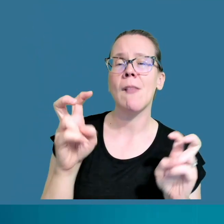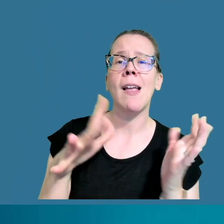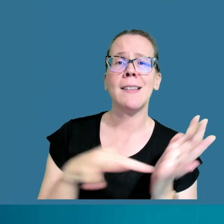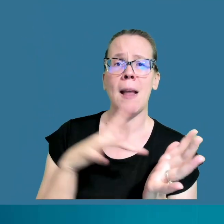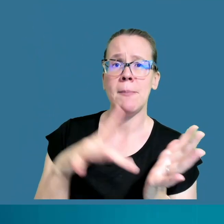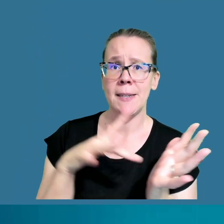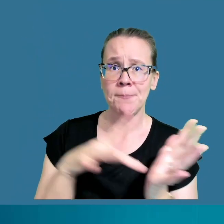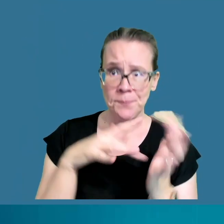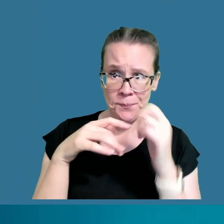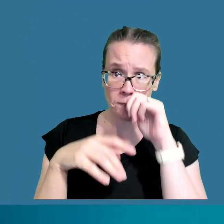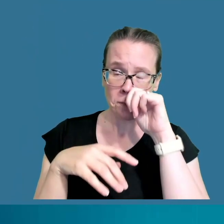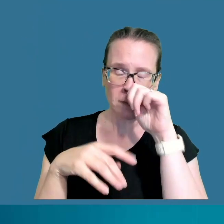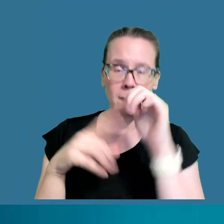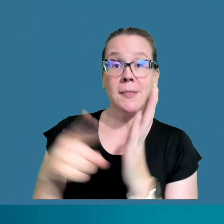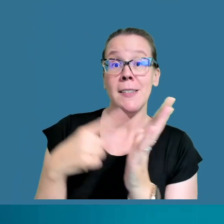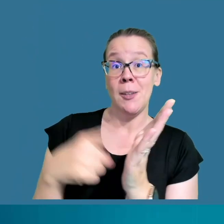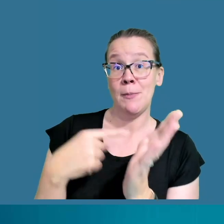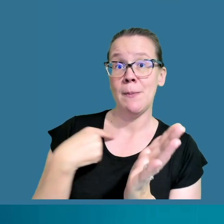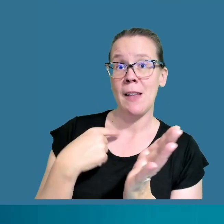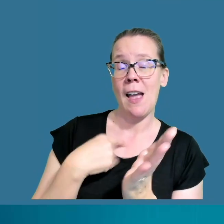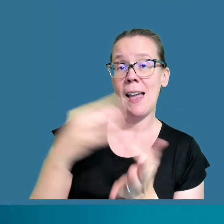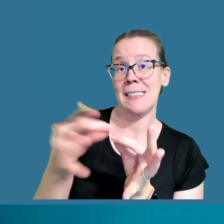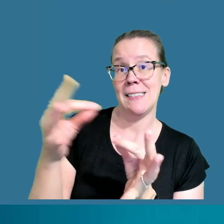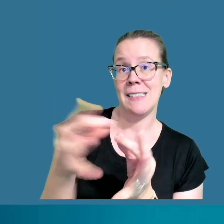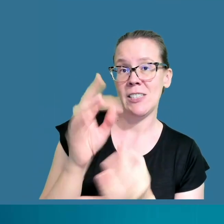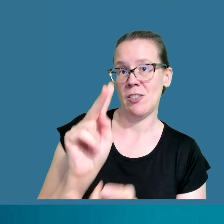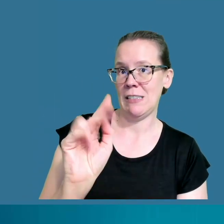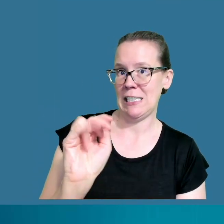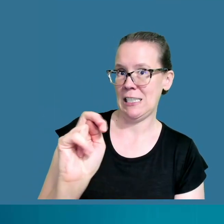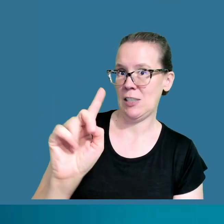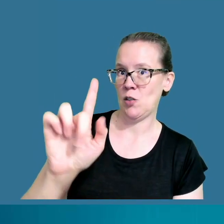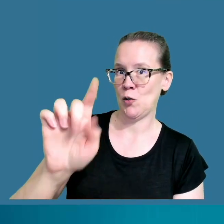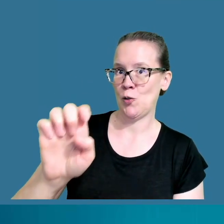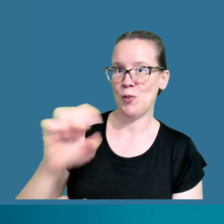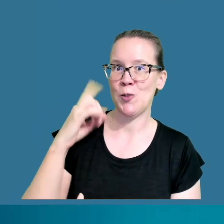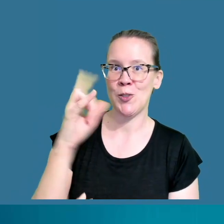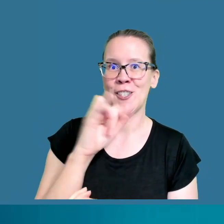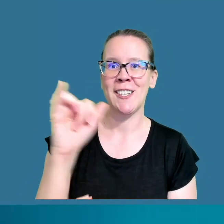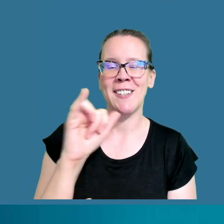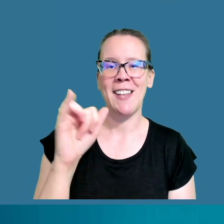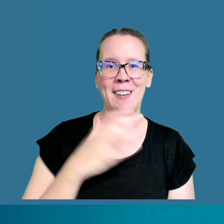and it's of a tablet. Um... sometimes I will hand embroider "kindle" on the